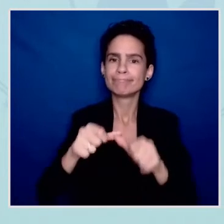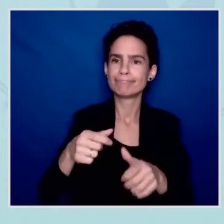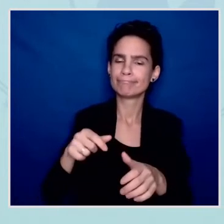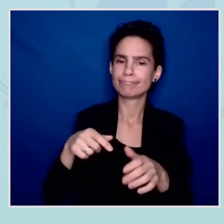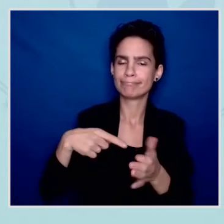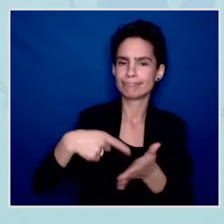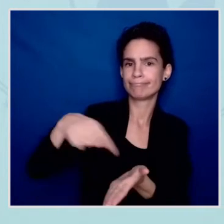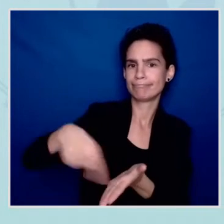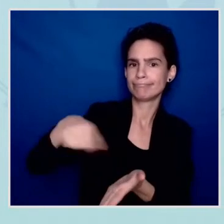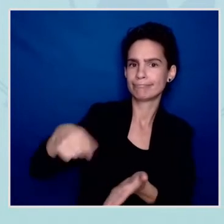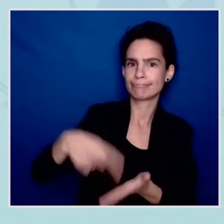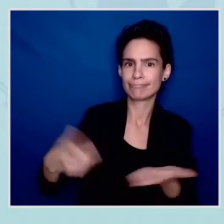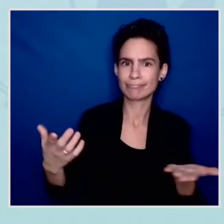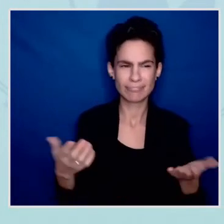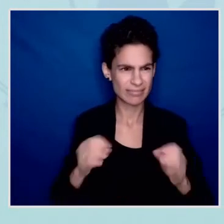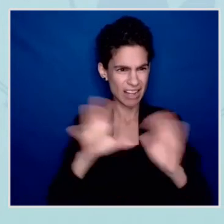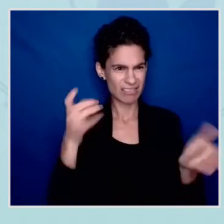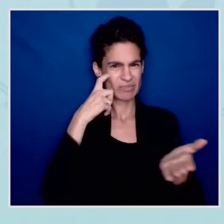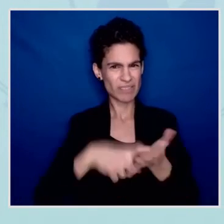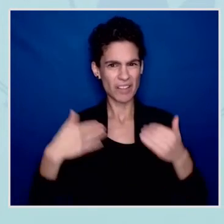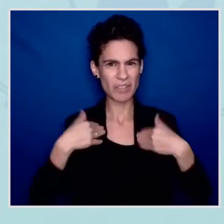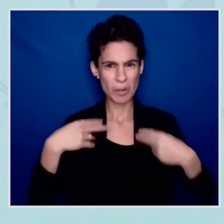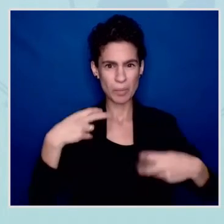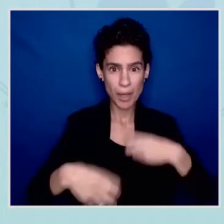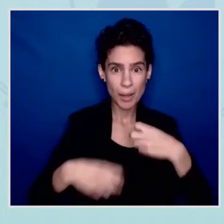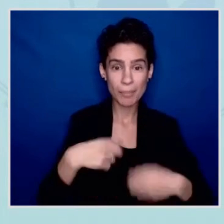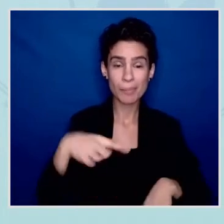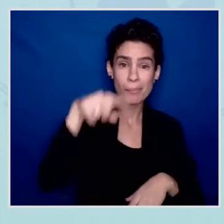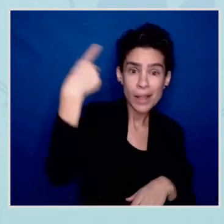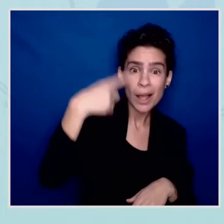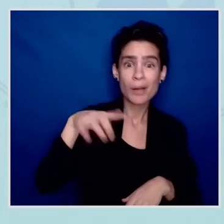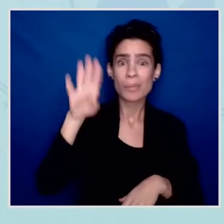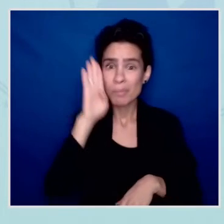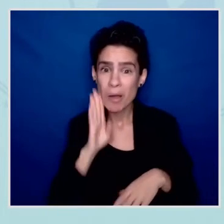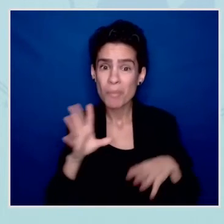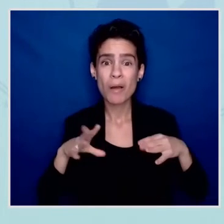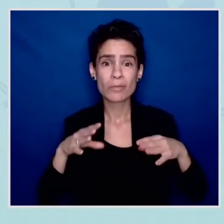EXPENSES. PREVIOUS ROUNDS OF ECONOMIC RELIEF LAST YEAR, HELPED MILLIONS OF SMALL BUSINESSES